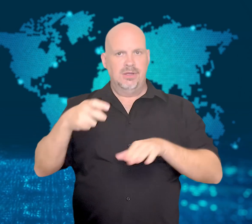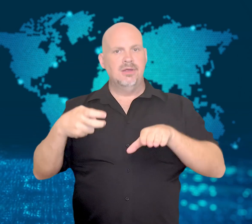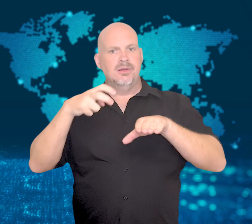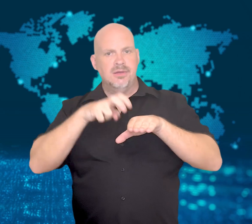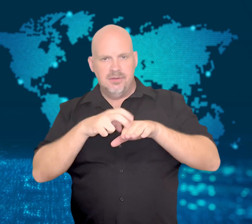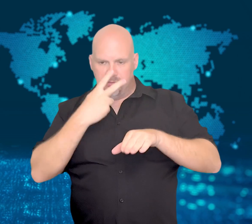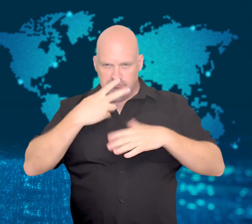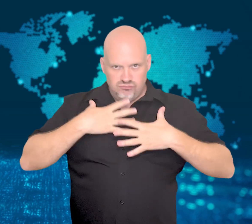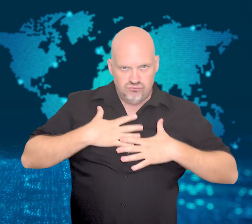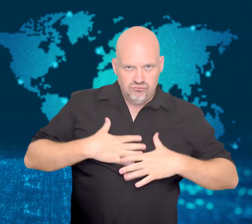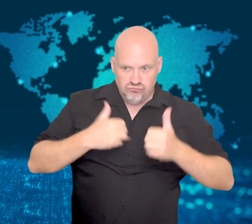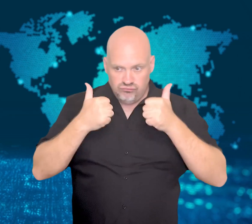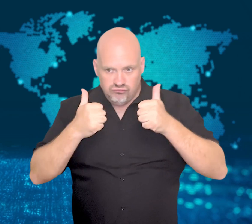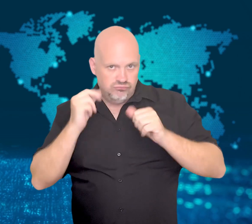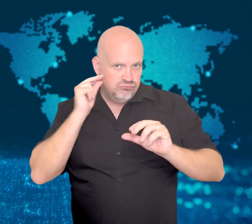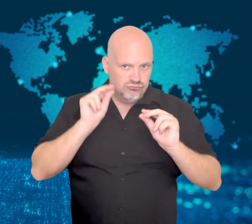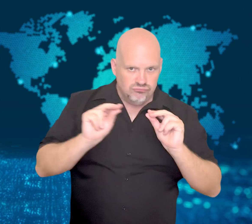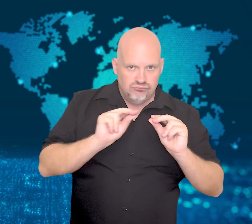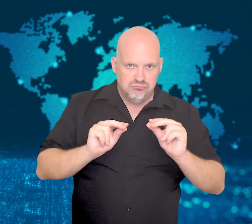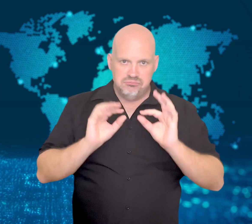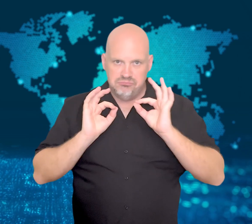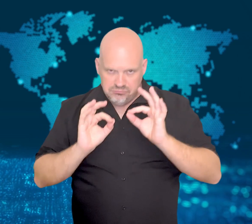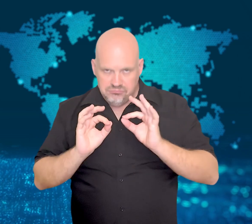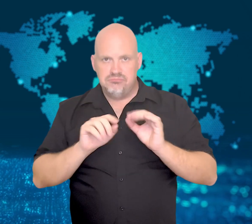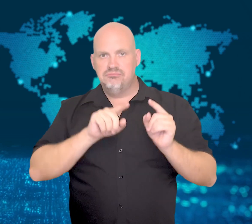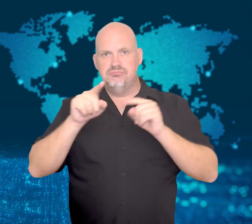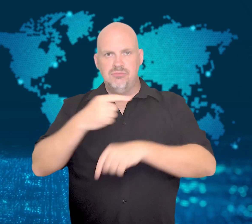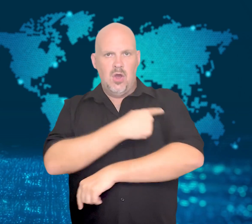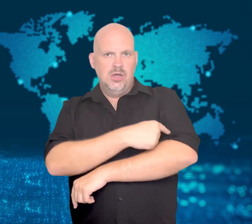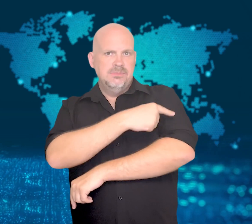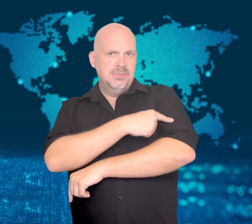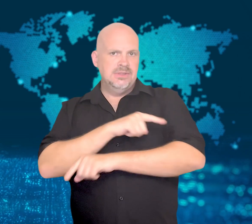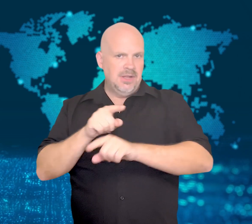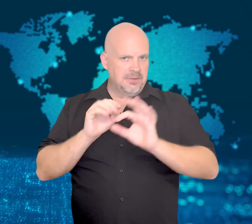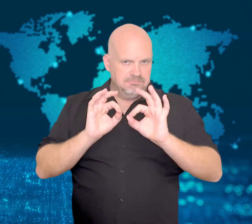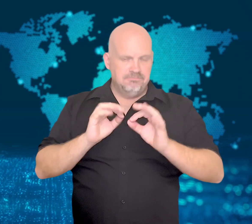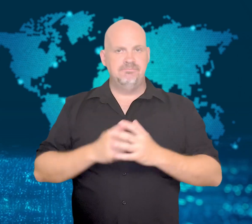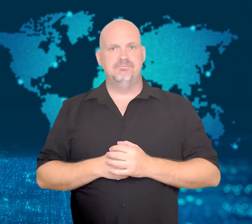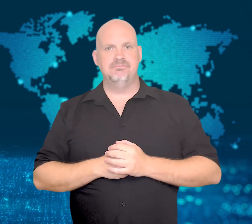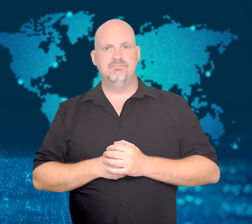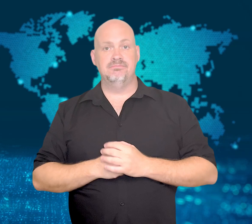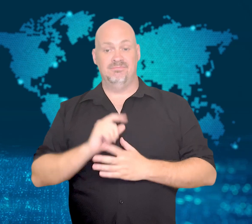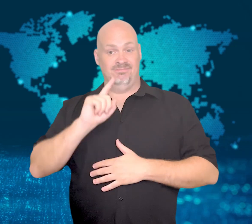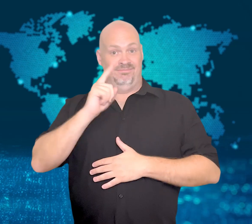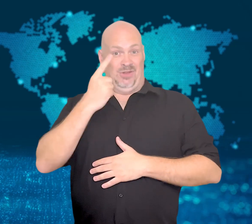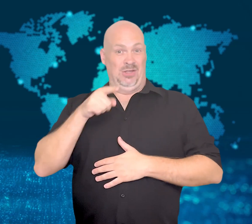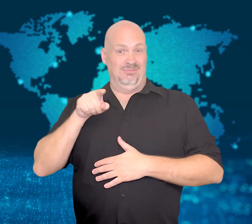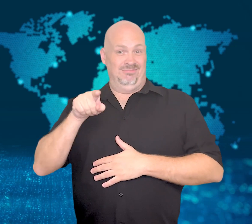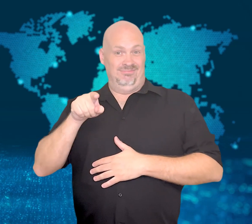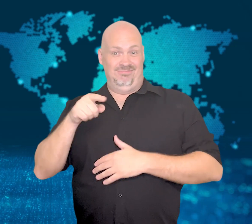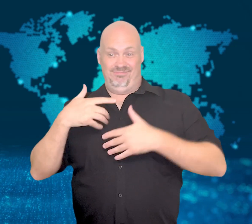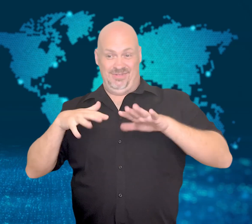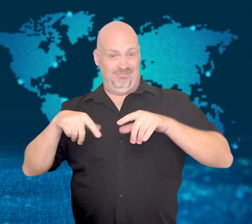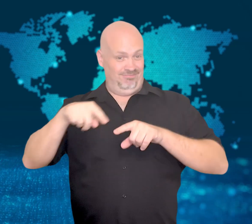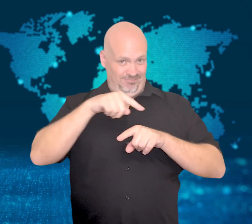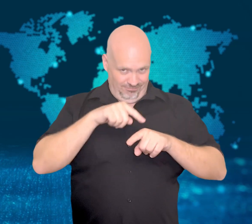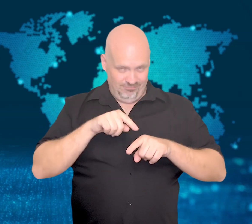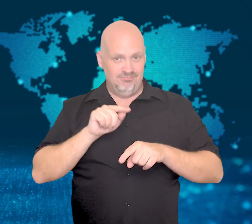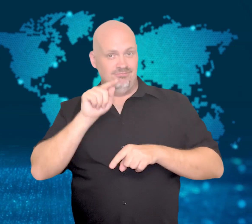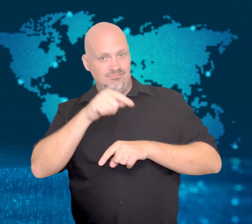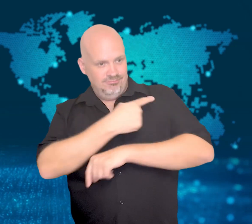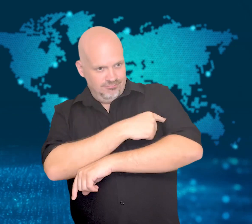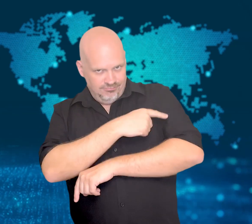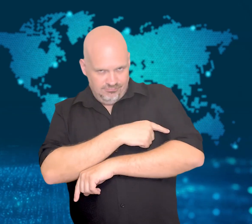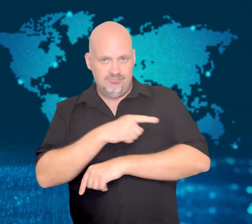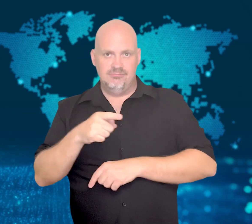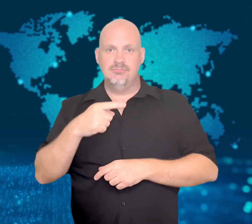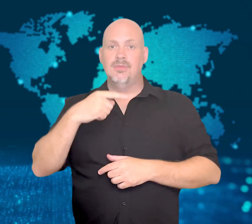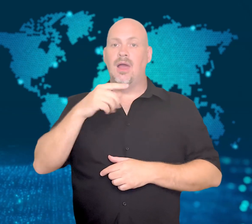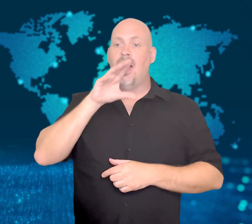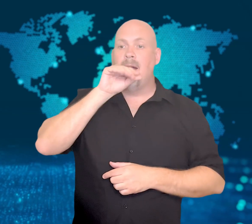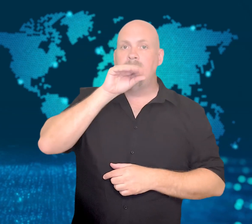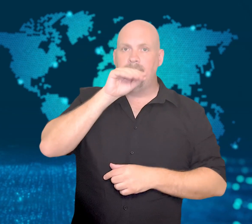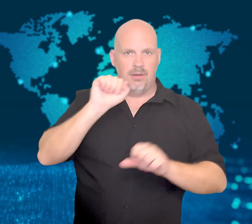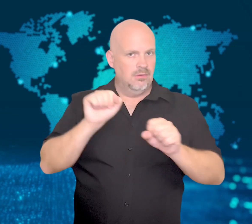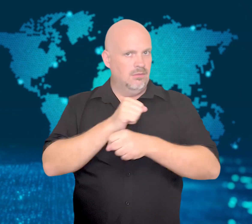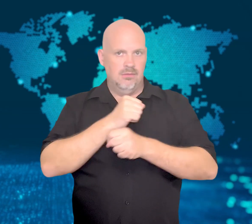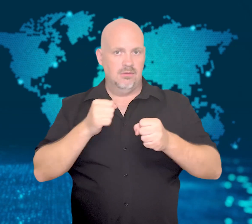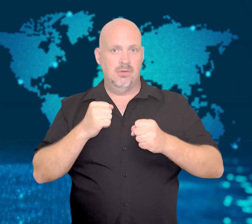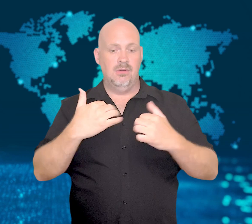At first he was not able to speak because of the impact of saltwater on his tongue.